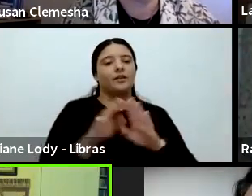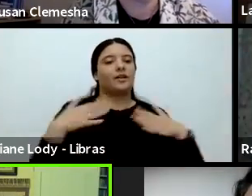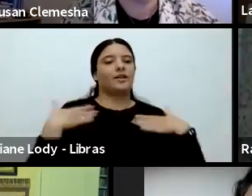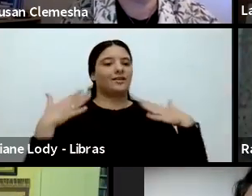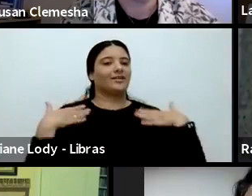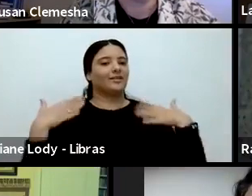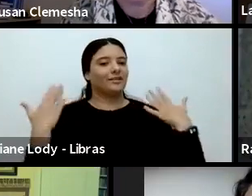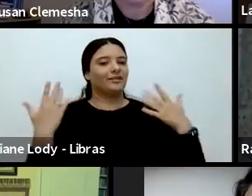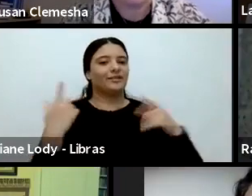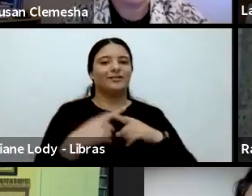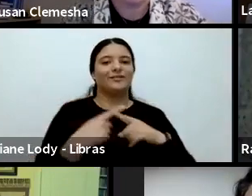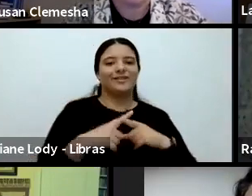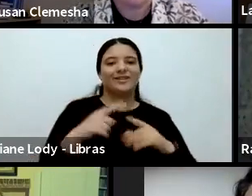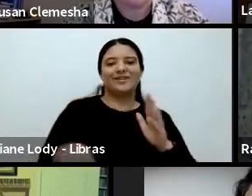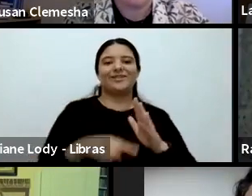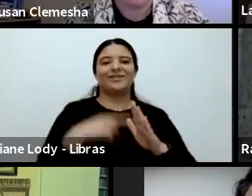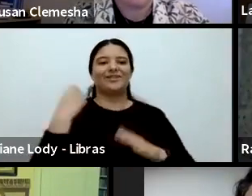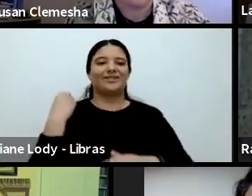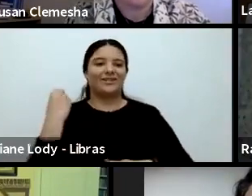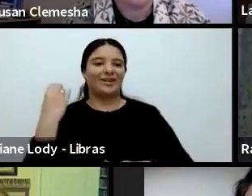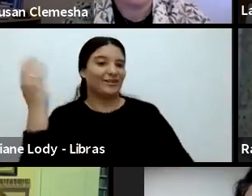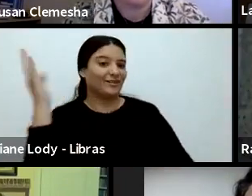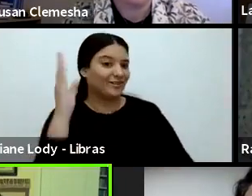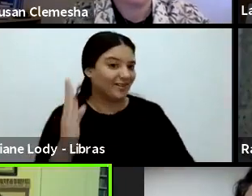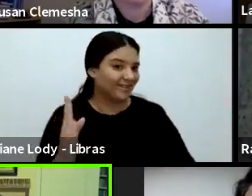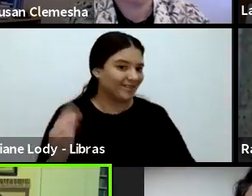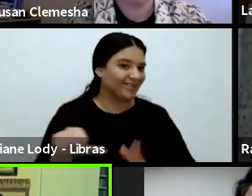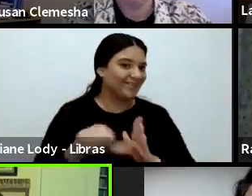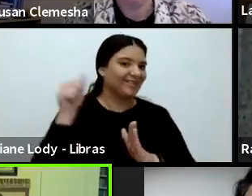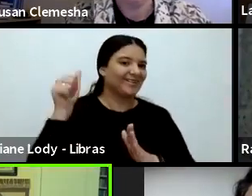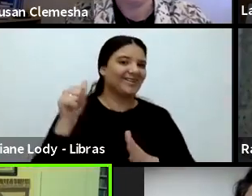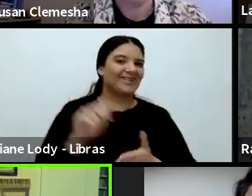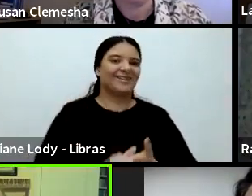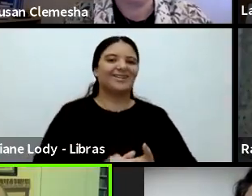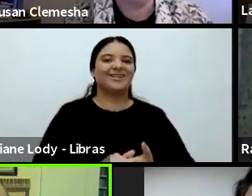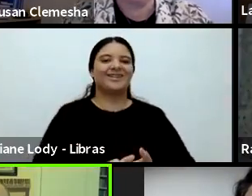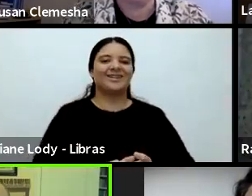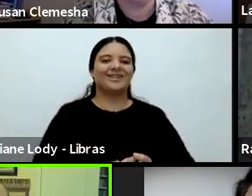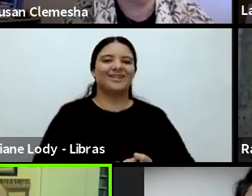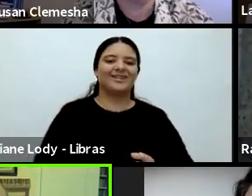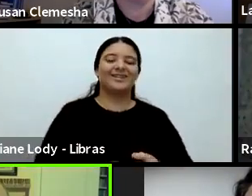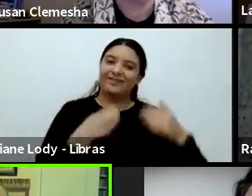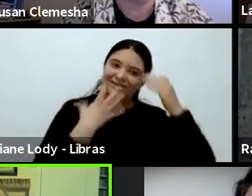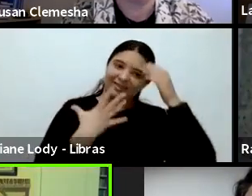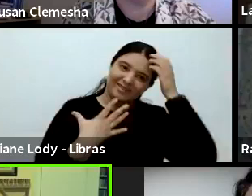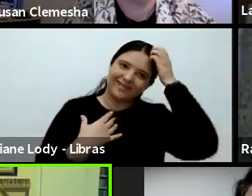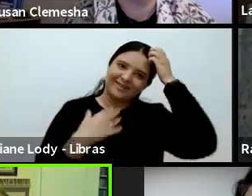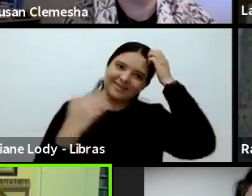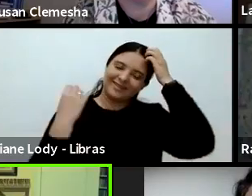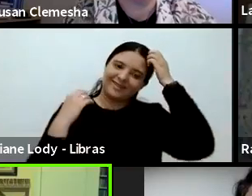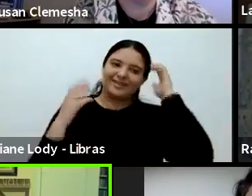This is my very first trip. to Peru Brazil. And maybe someday I'll actually get there. But